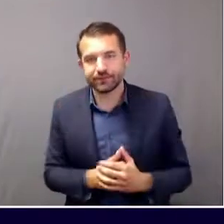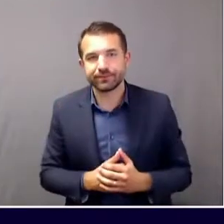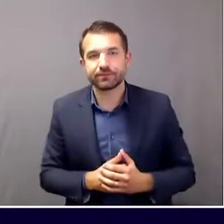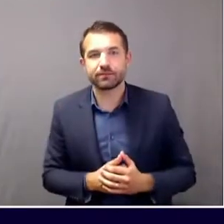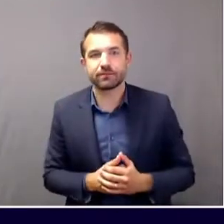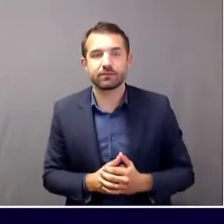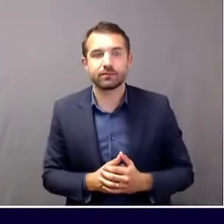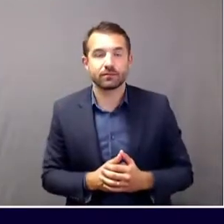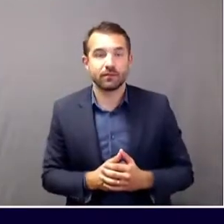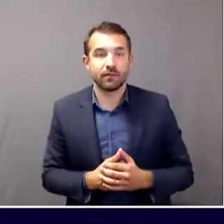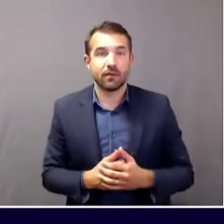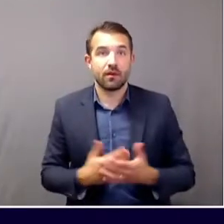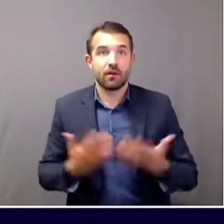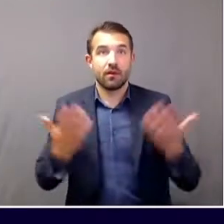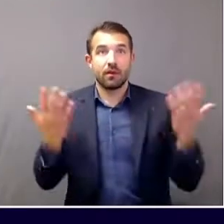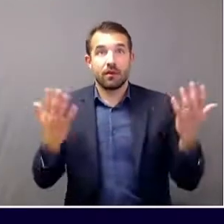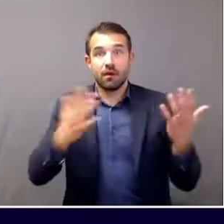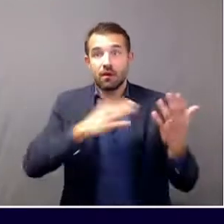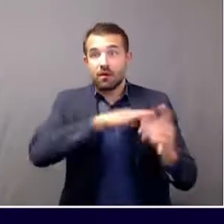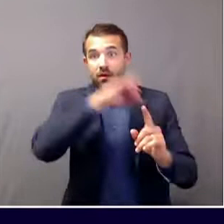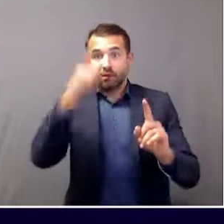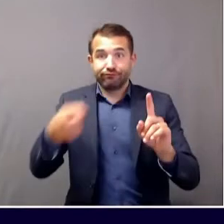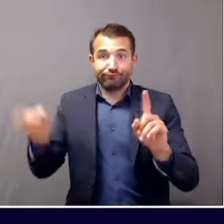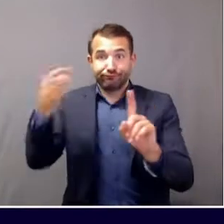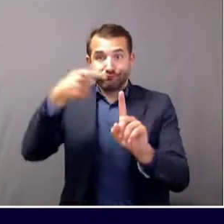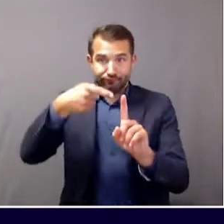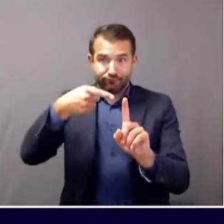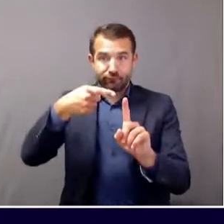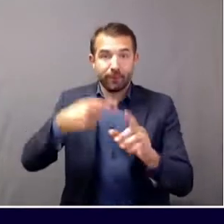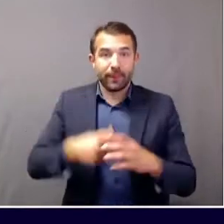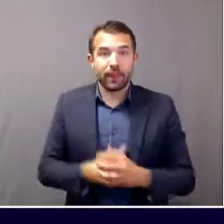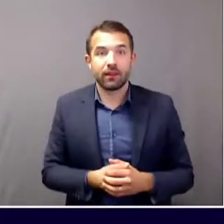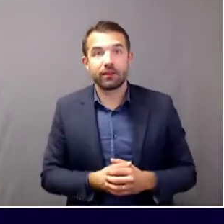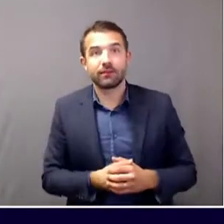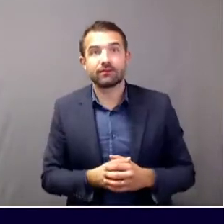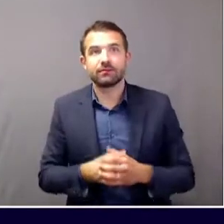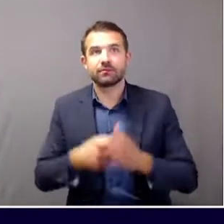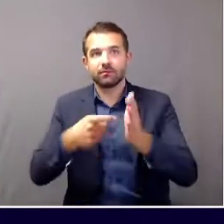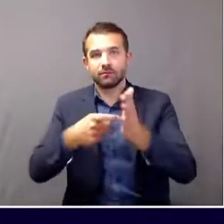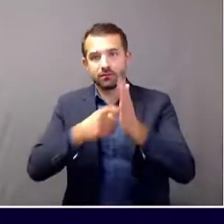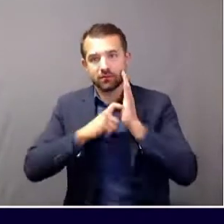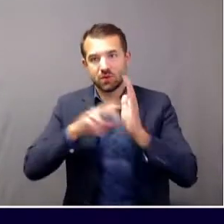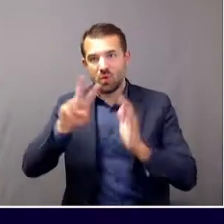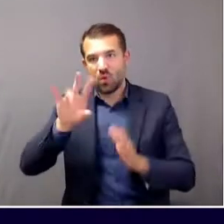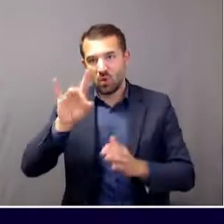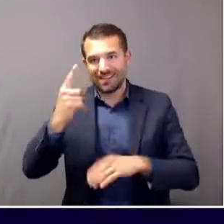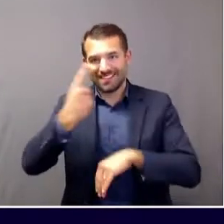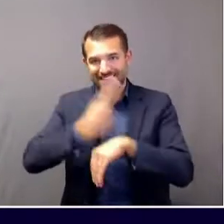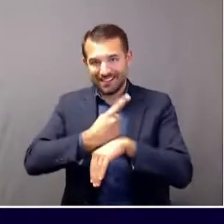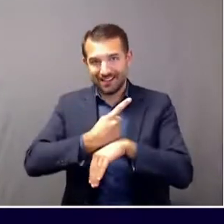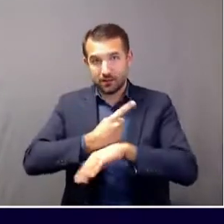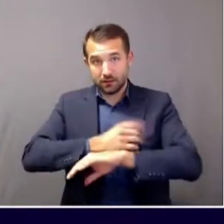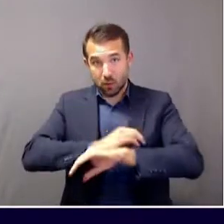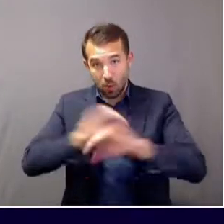to round out that circle full